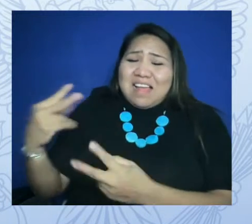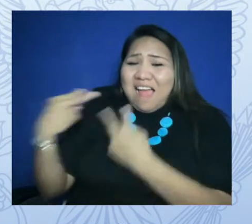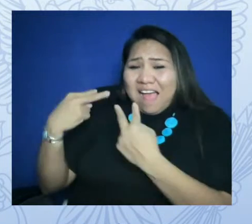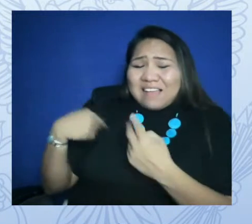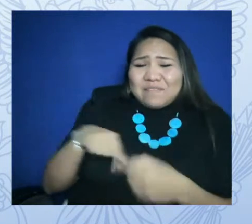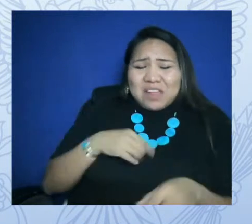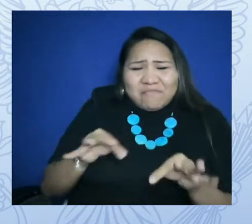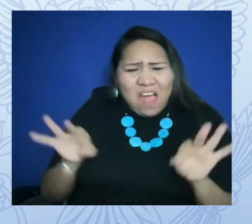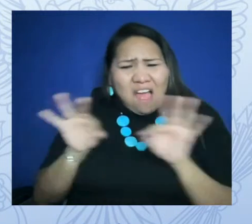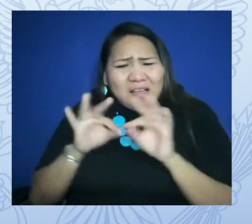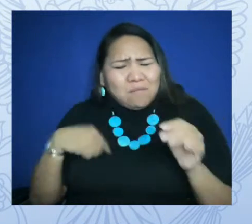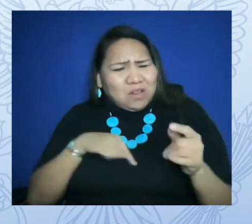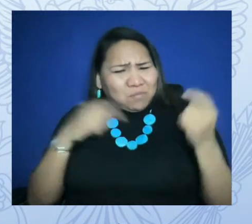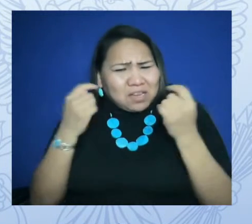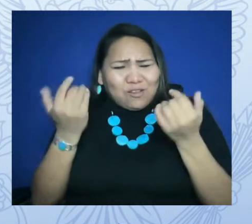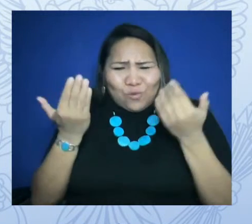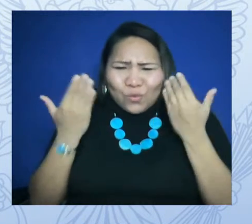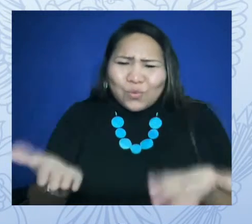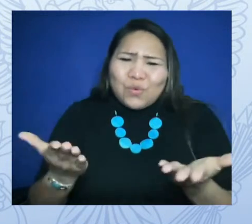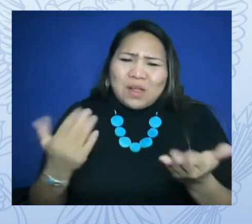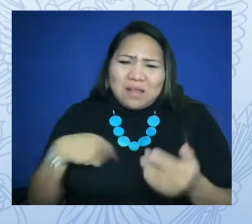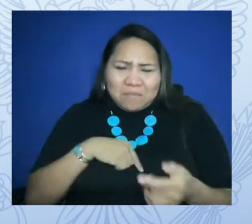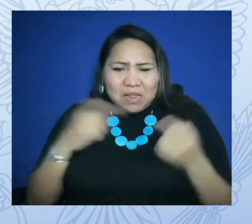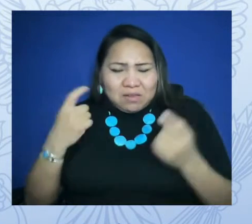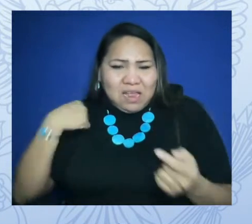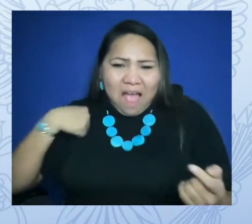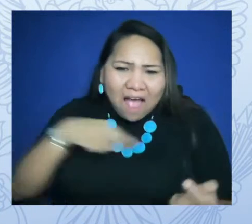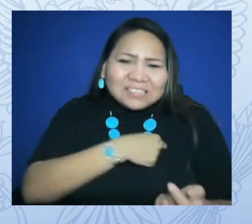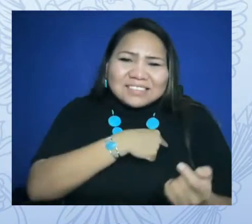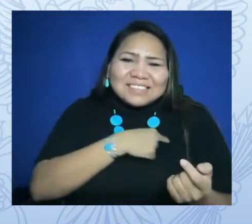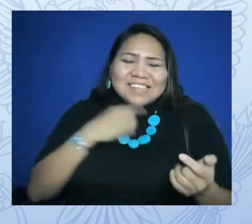And we celebrate. All that will come next. Thank you all so much.